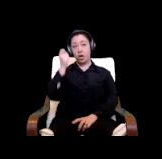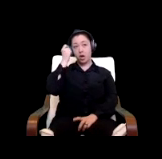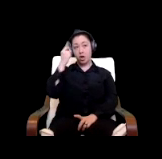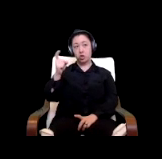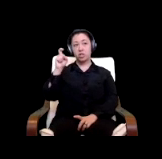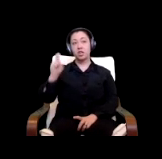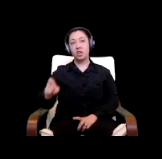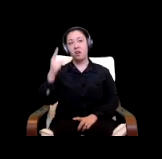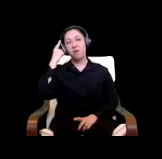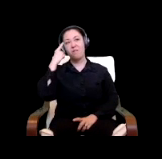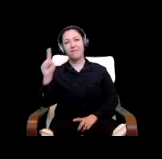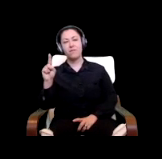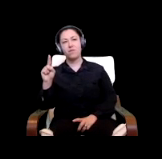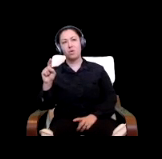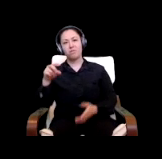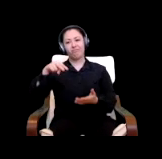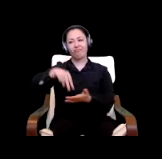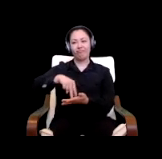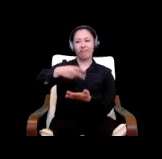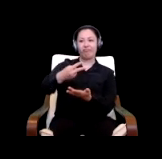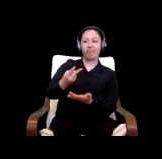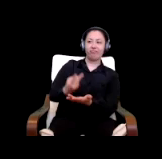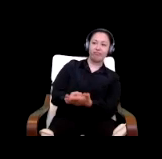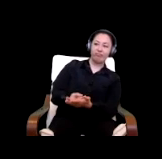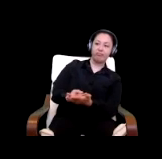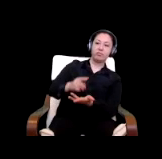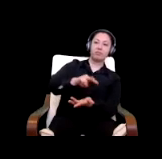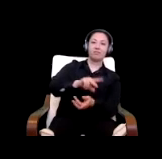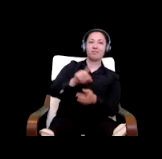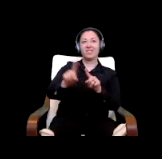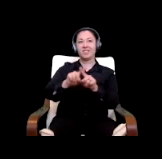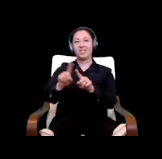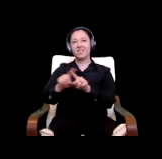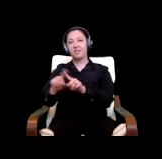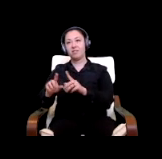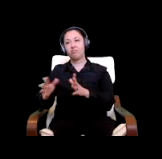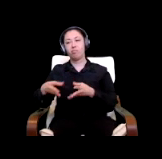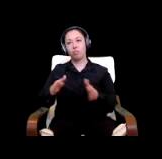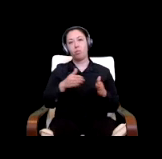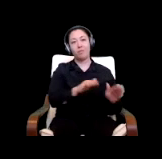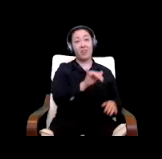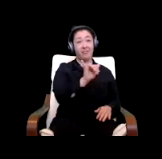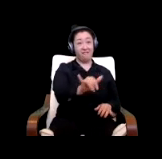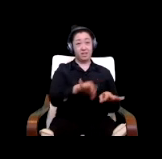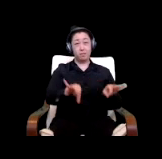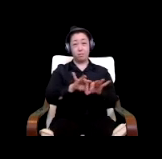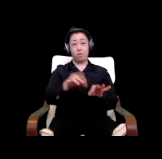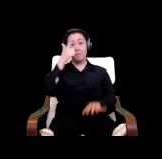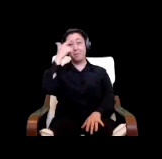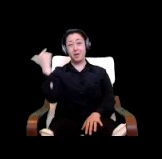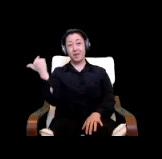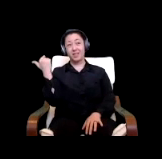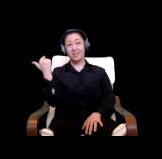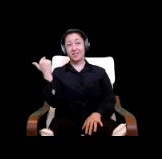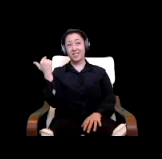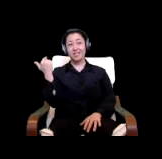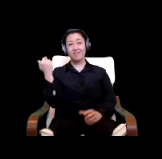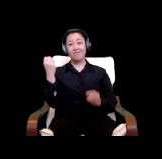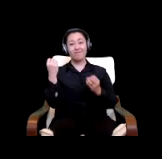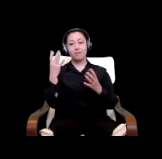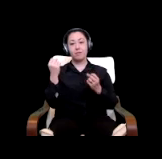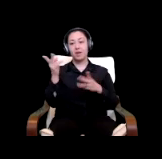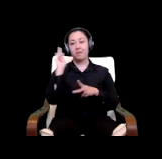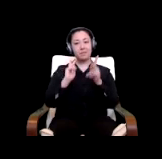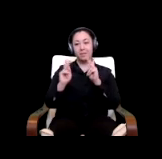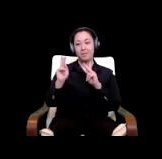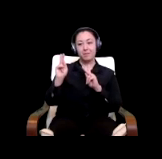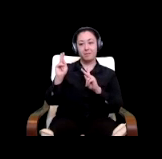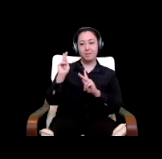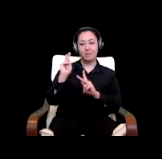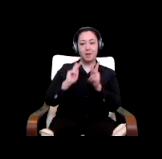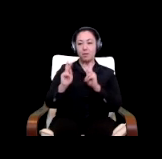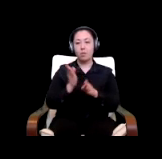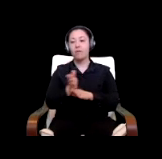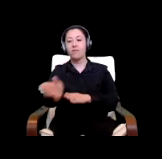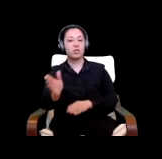as lying horizontally or upside down and that's not often understood by professionals. We've